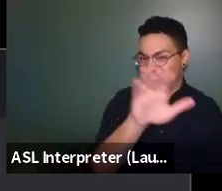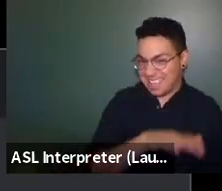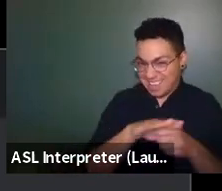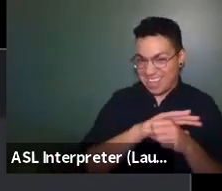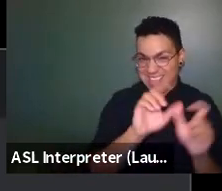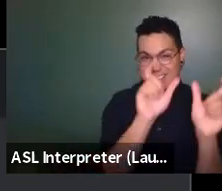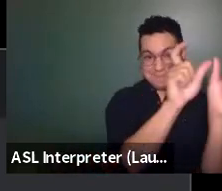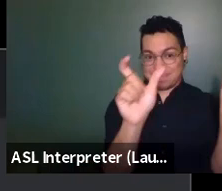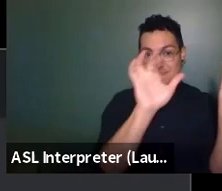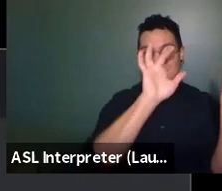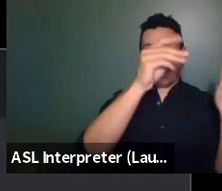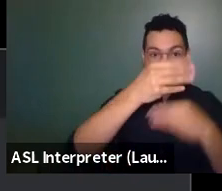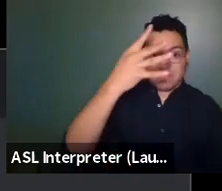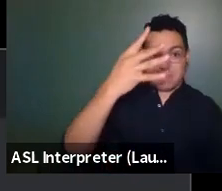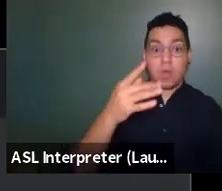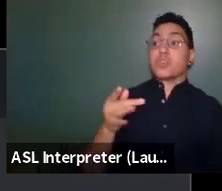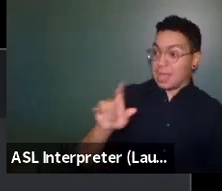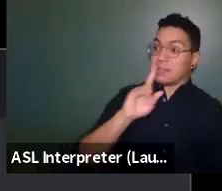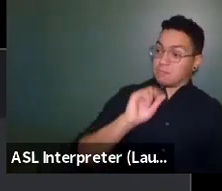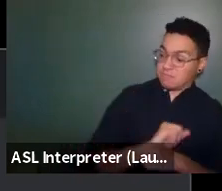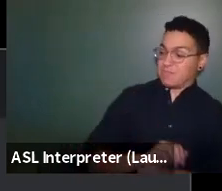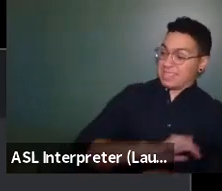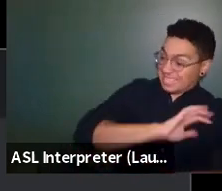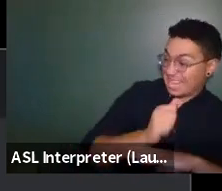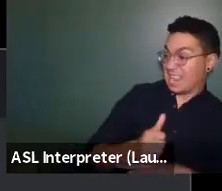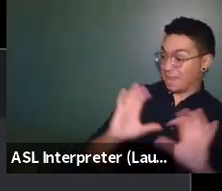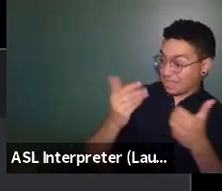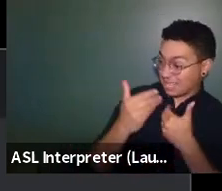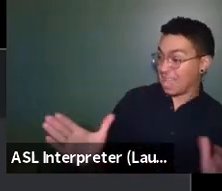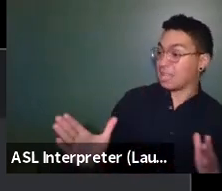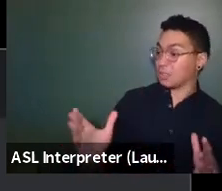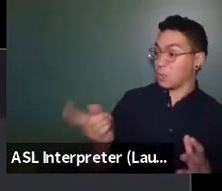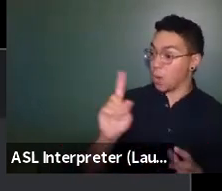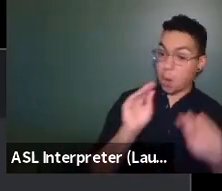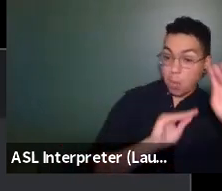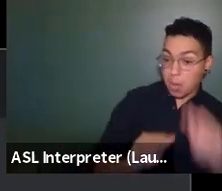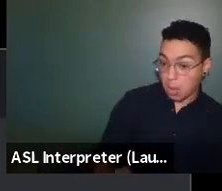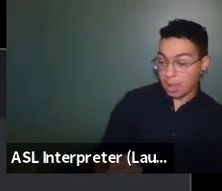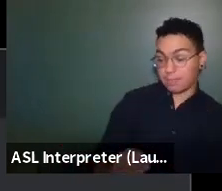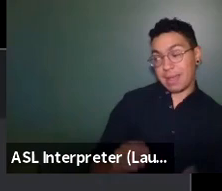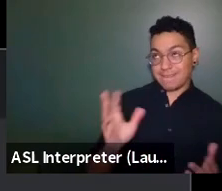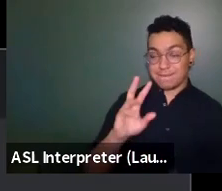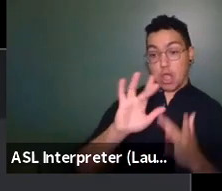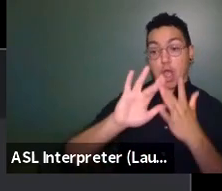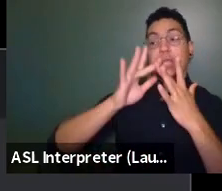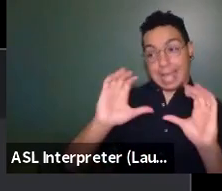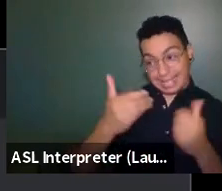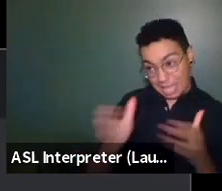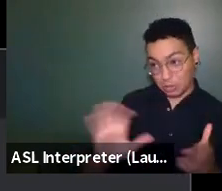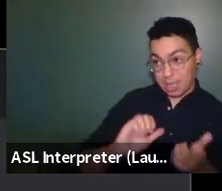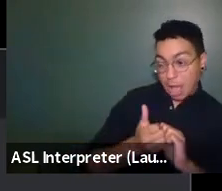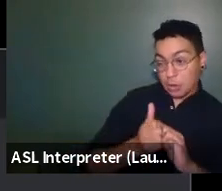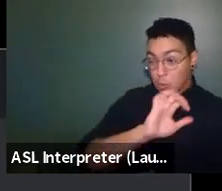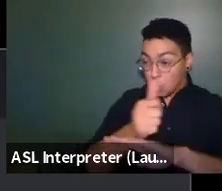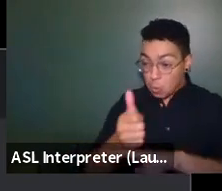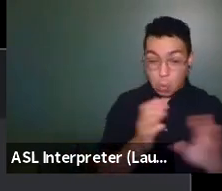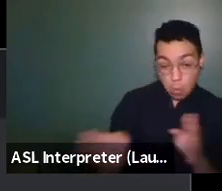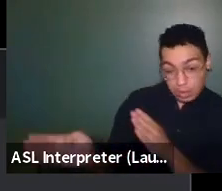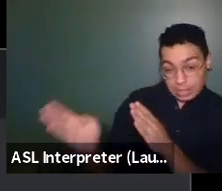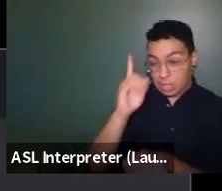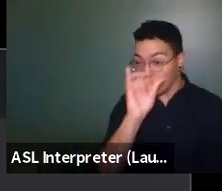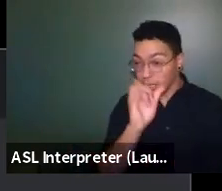ESD 101 - Jeff Crawford: That's feels like setting up the classroom, like where I'm going to put things in my classroom, although it's a virtual classroom and how to organize it, and where things go like all of those